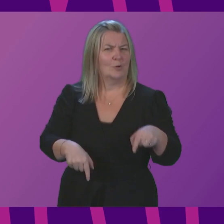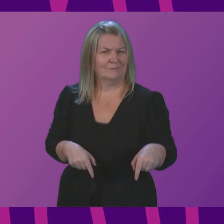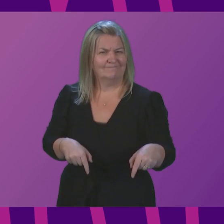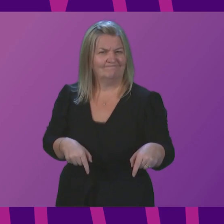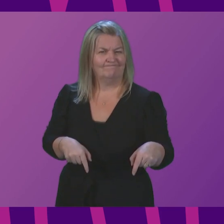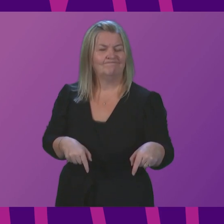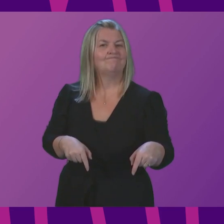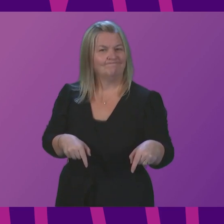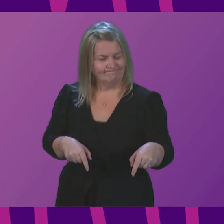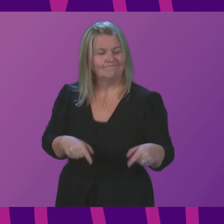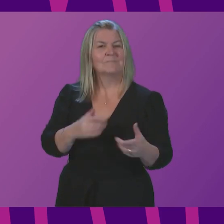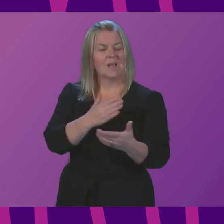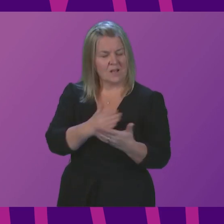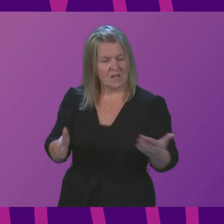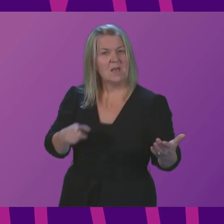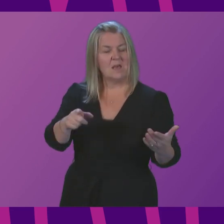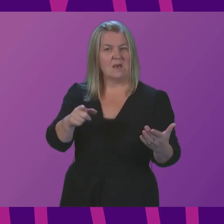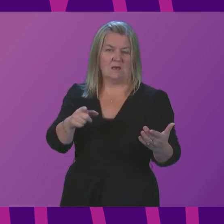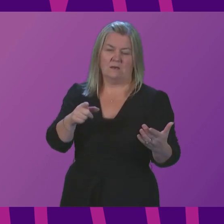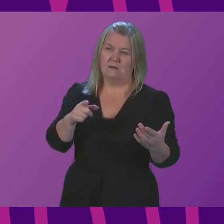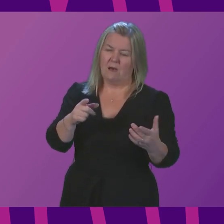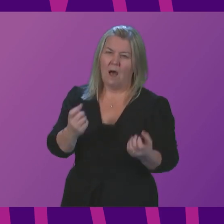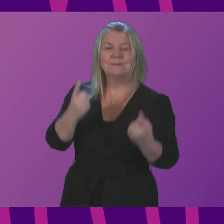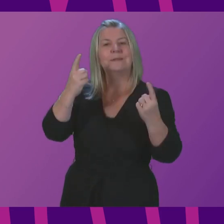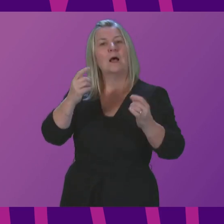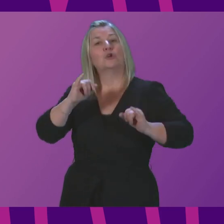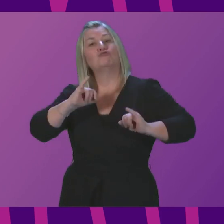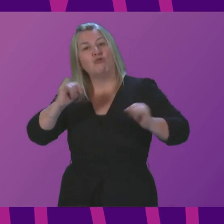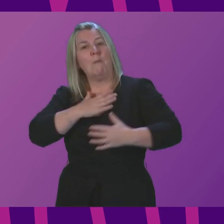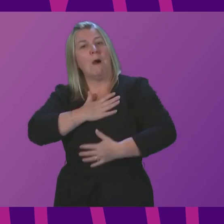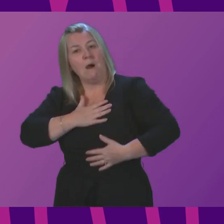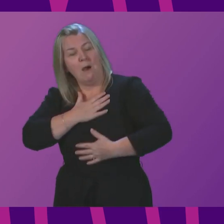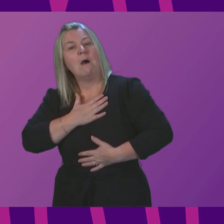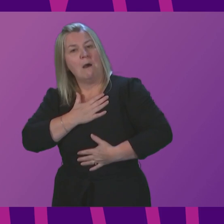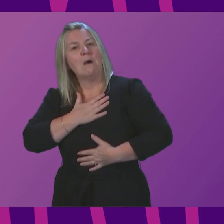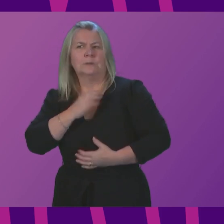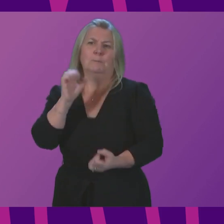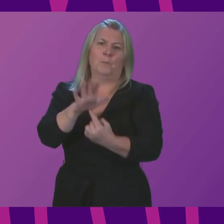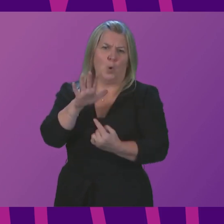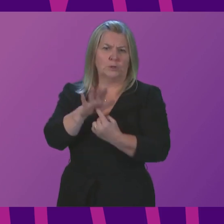understanding and awareness of trauma is both for justice and for recovery. It also makes